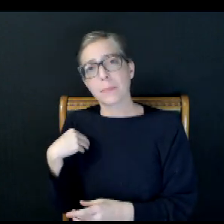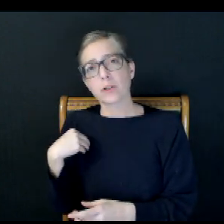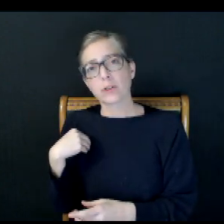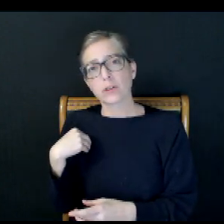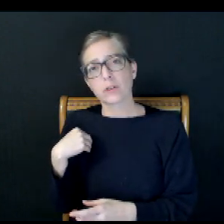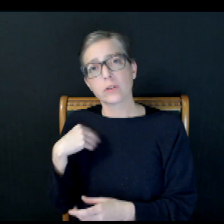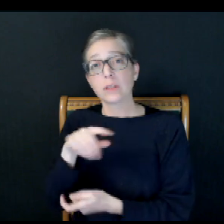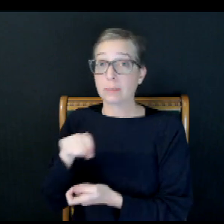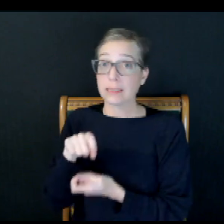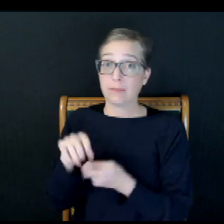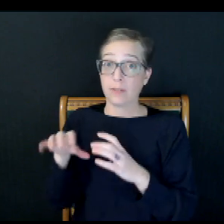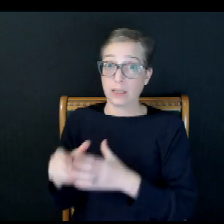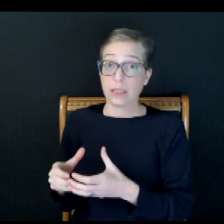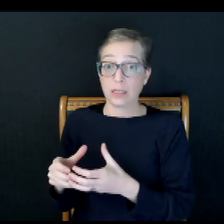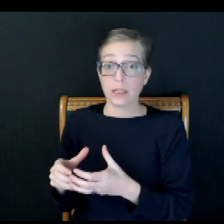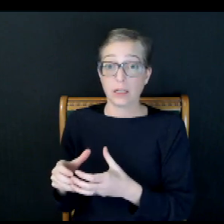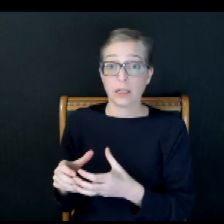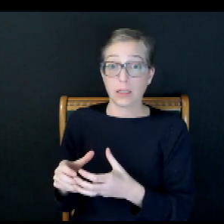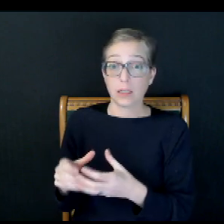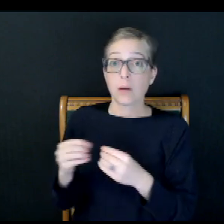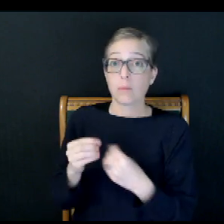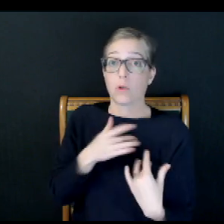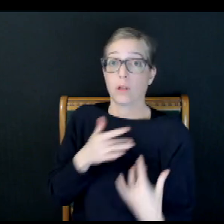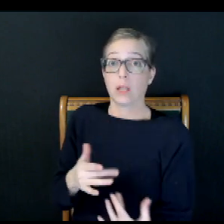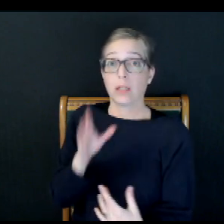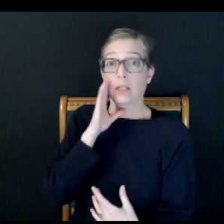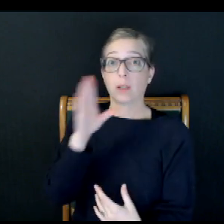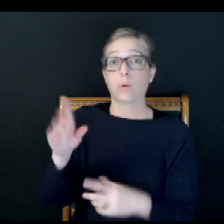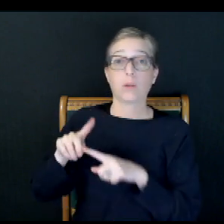are more likely to rely on an agency to help them with